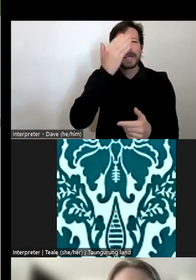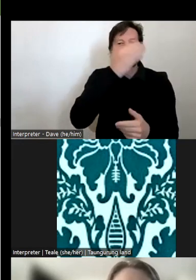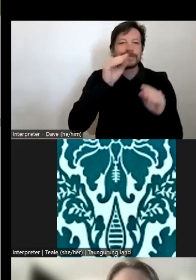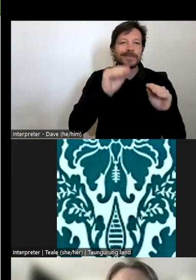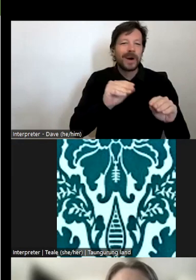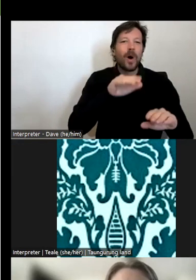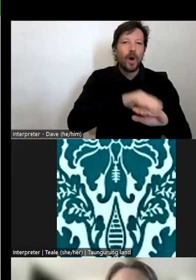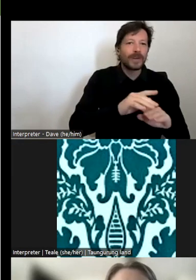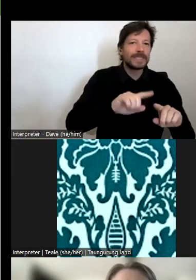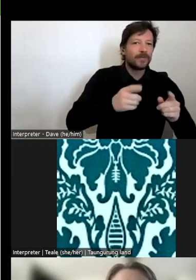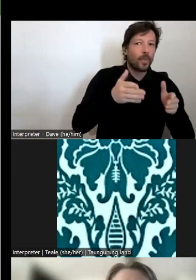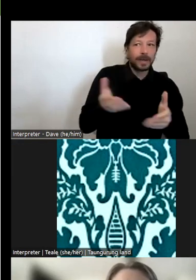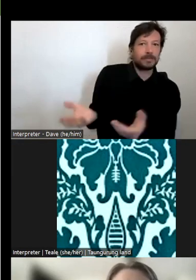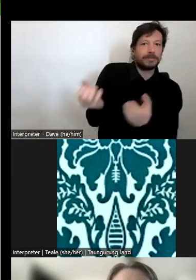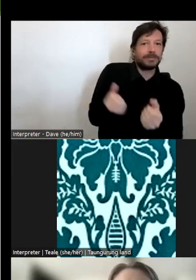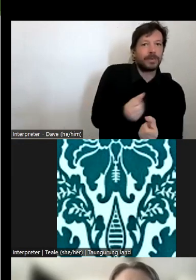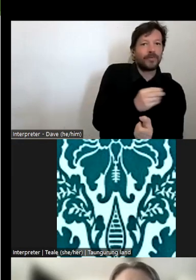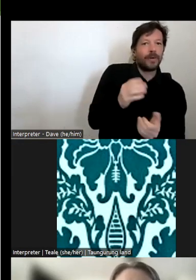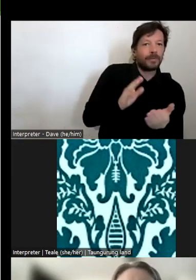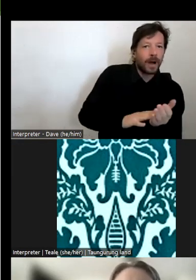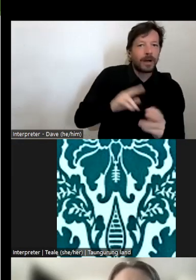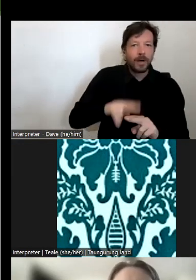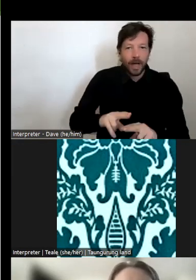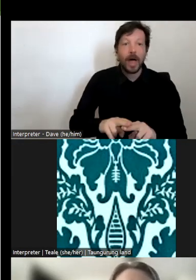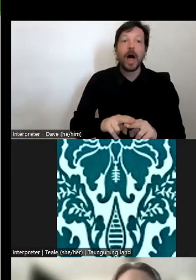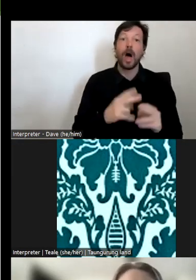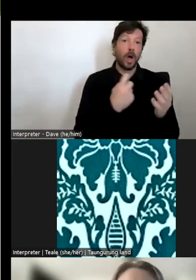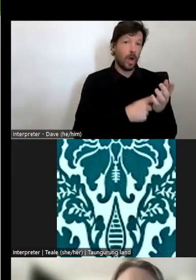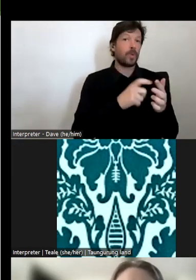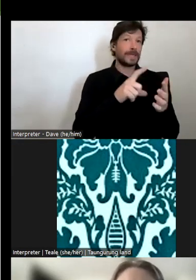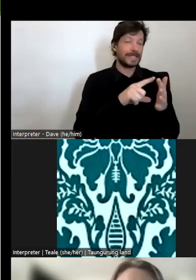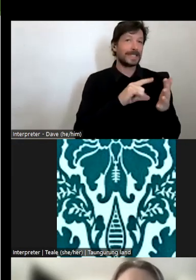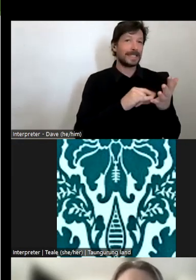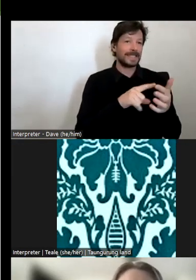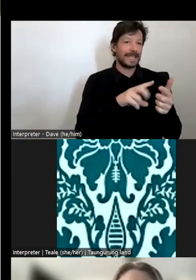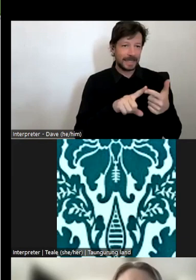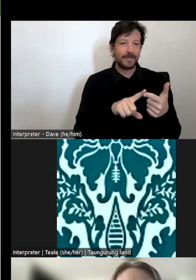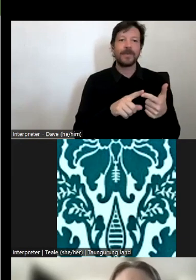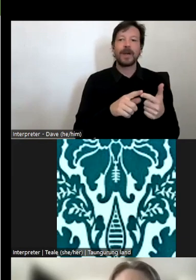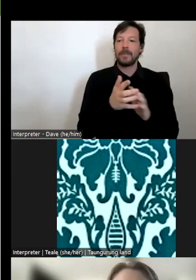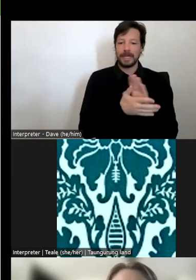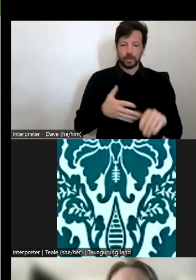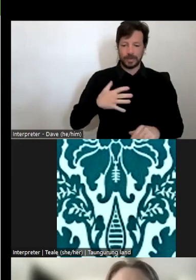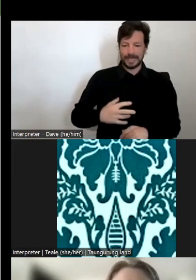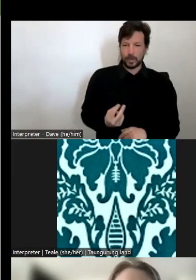And recessive usually means you need two abnormal copies of the gene for it to show up.